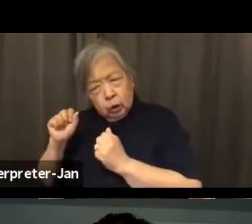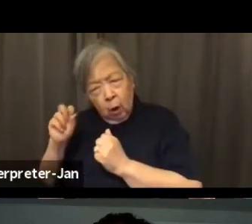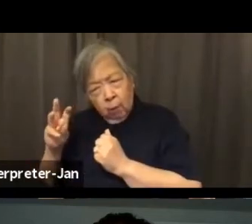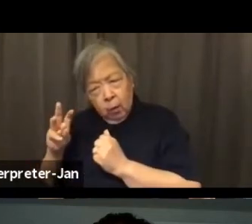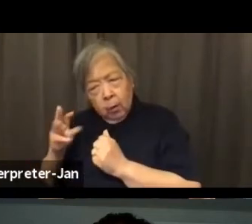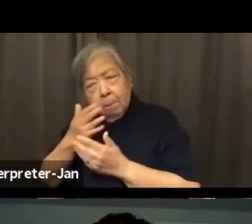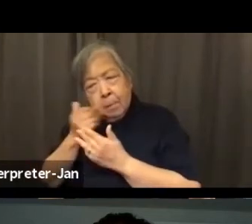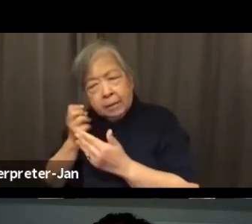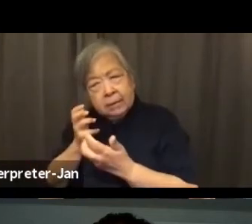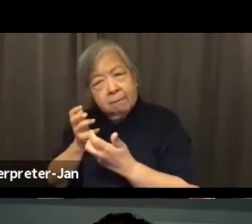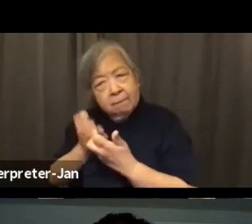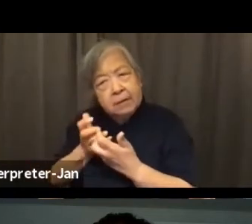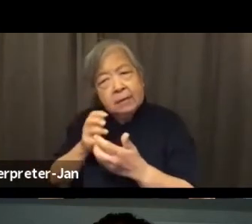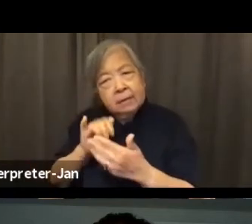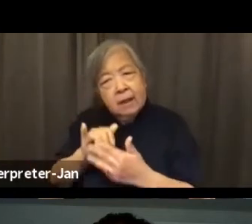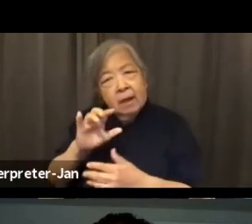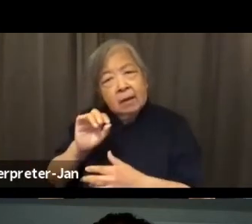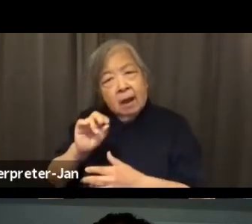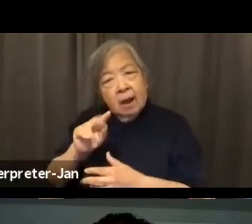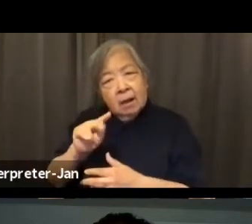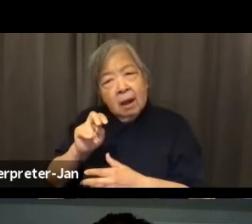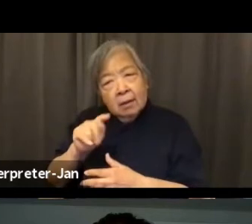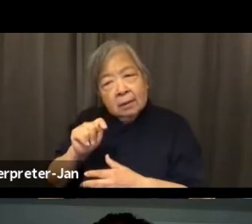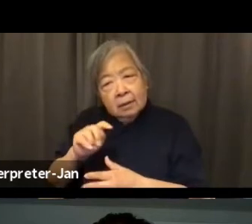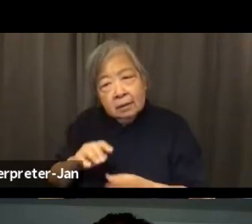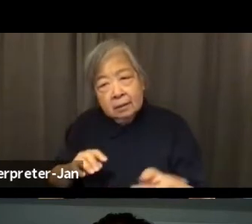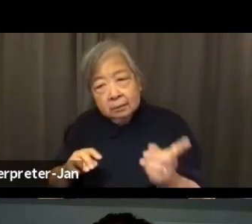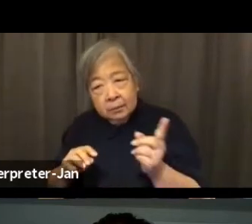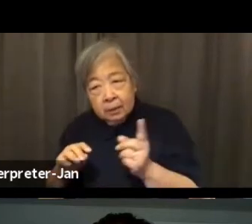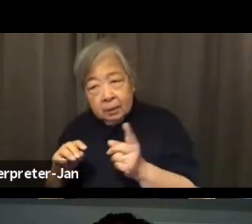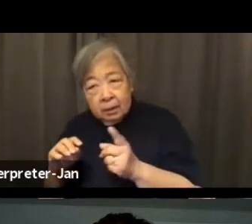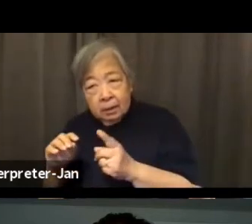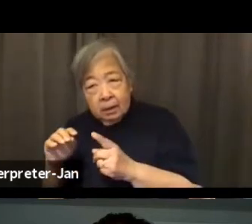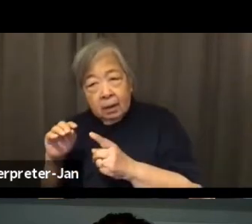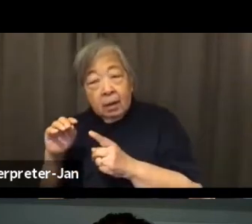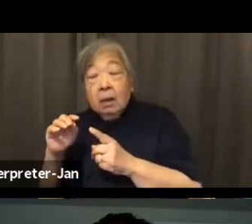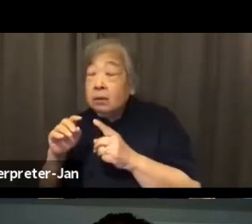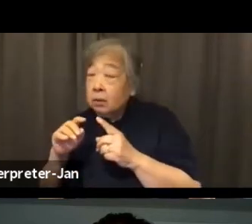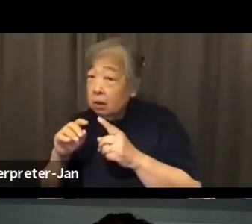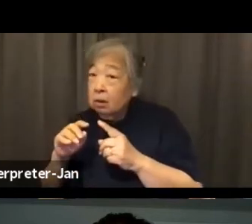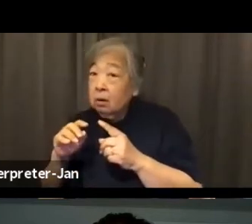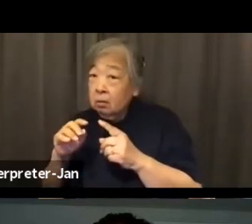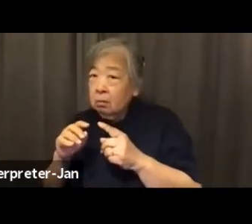Each one of them is a little bit different but there are a lot that cover the same types of things.